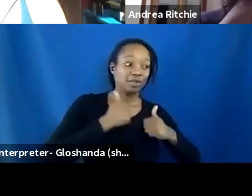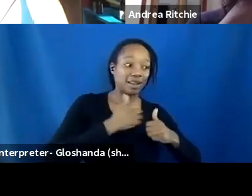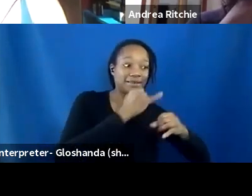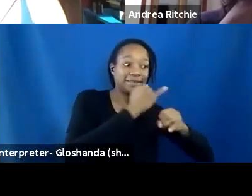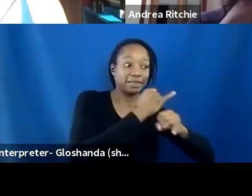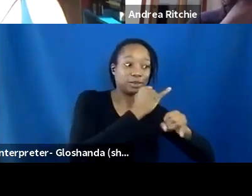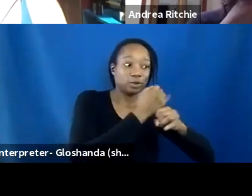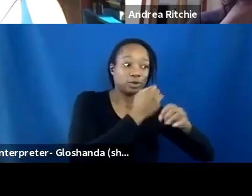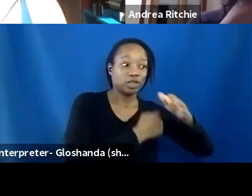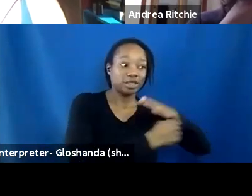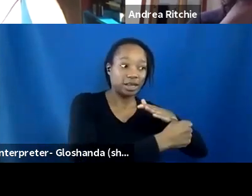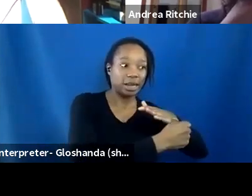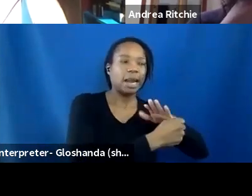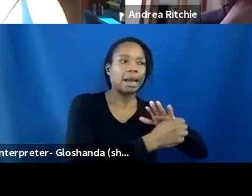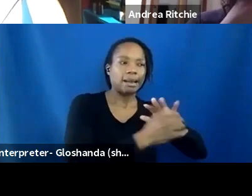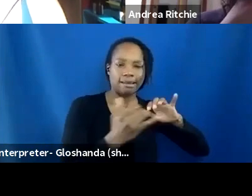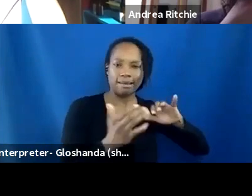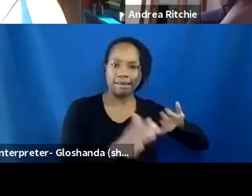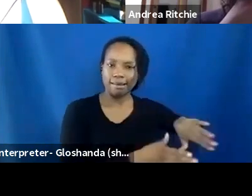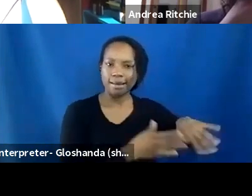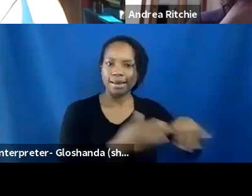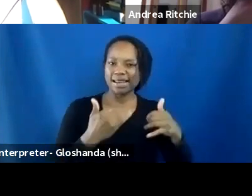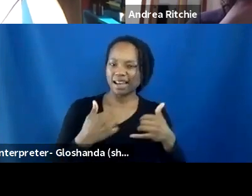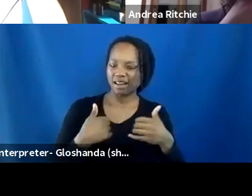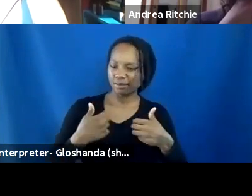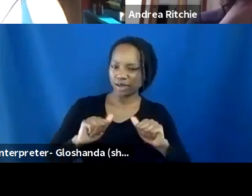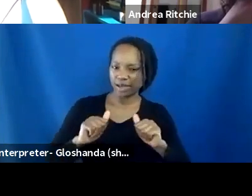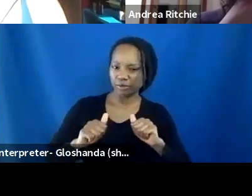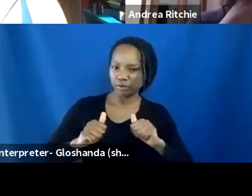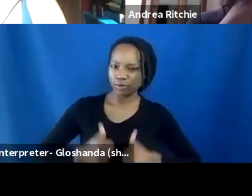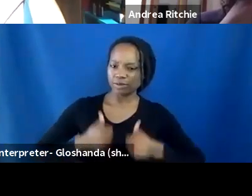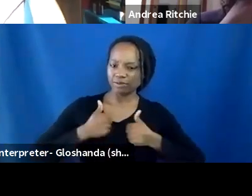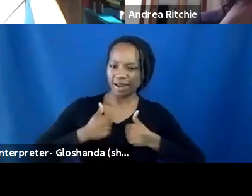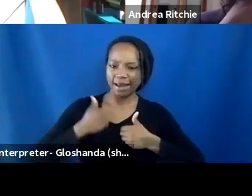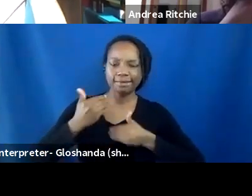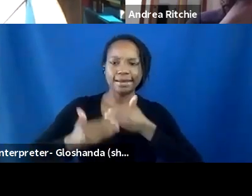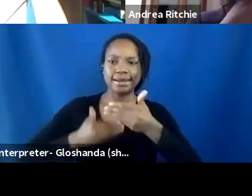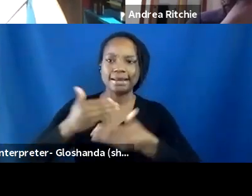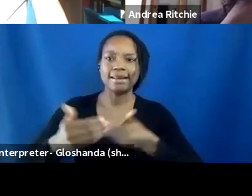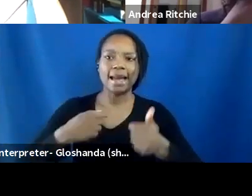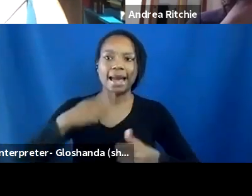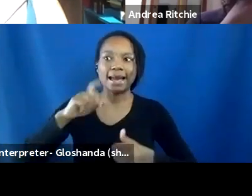I had to detangle myself from the system and build my own network